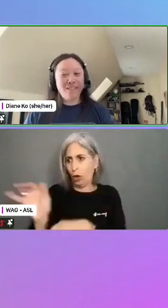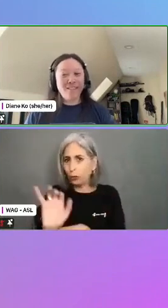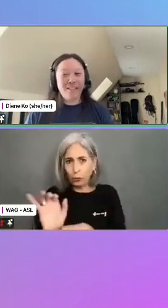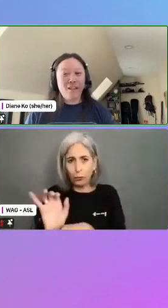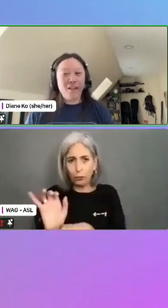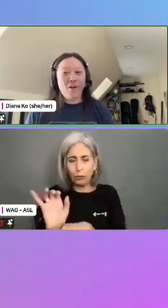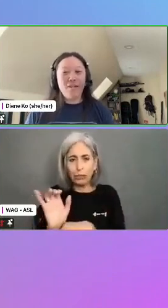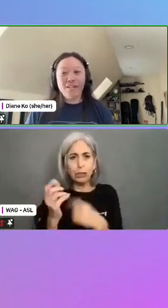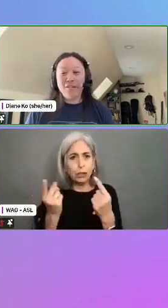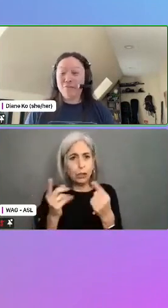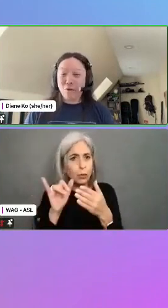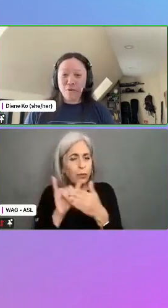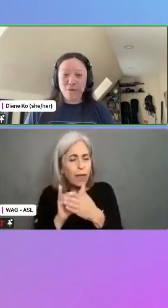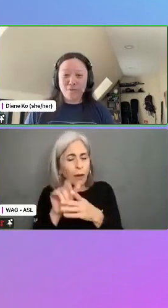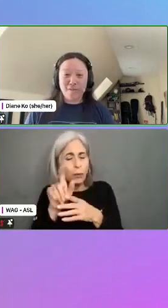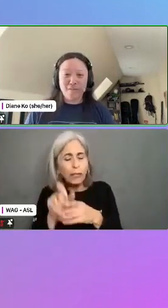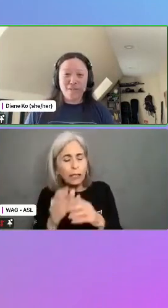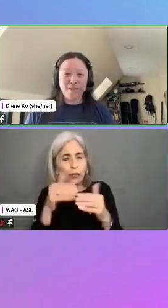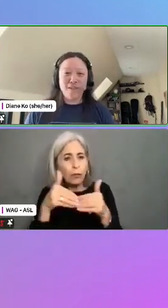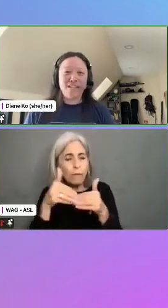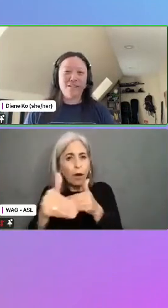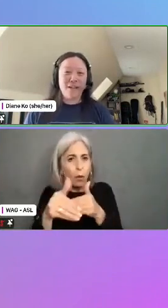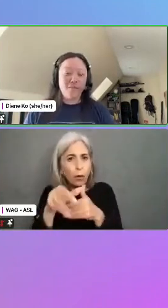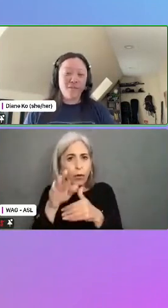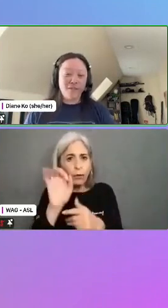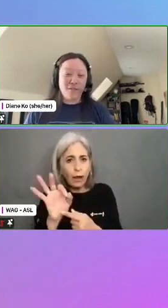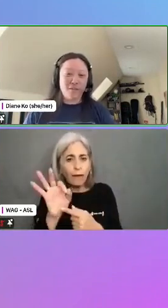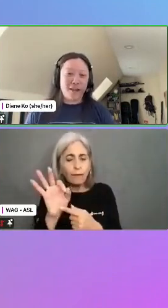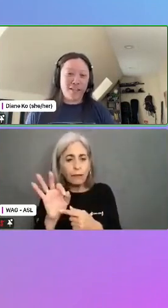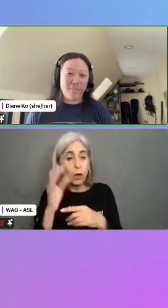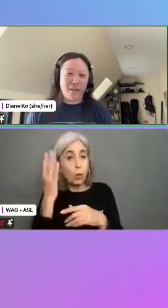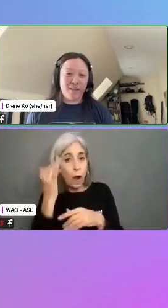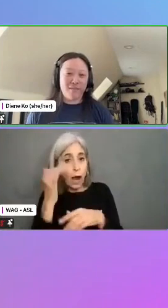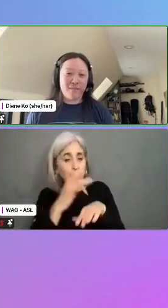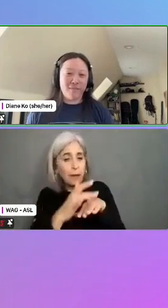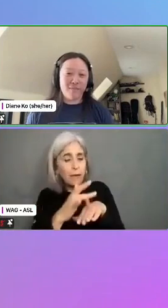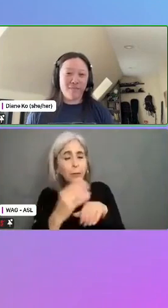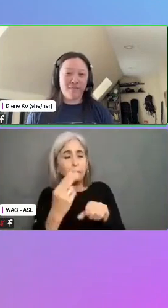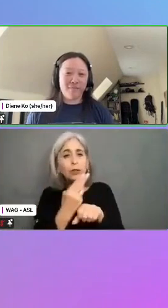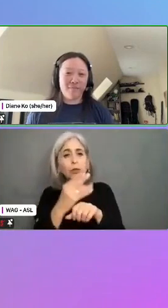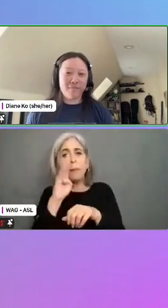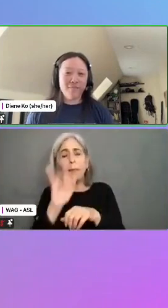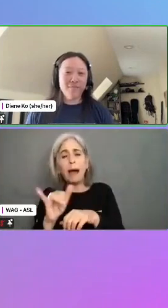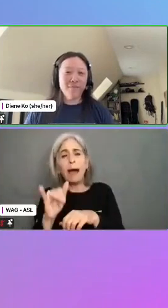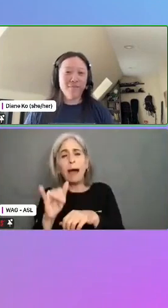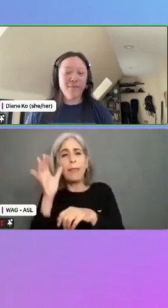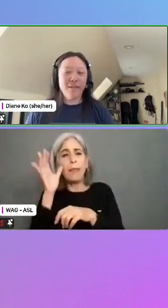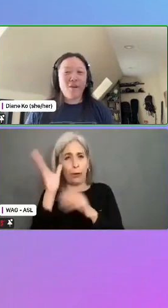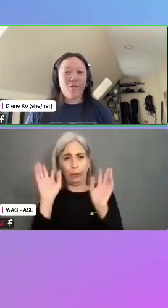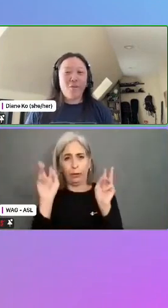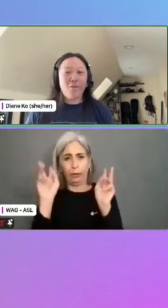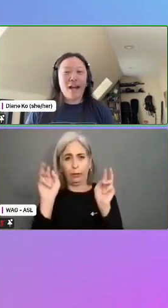different and attributes which makes accessibility easier for